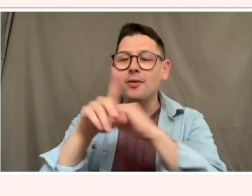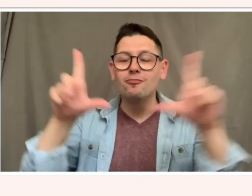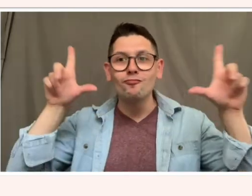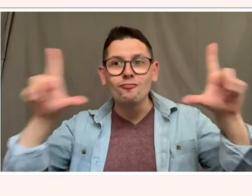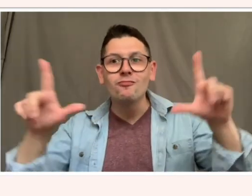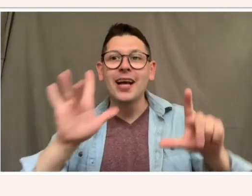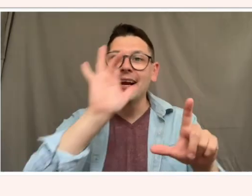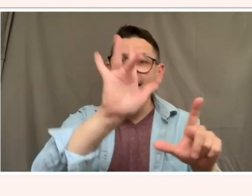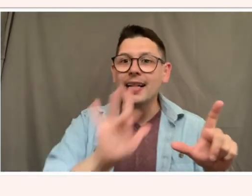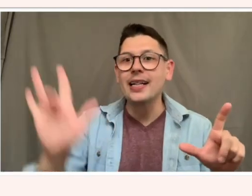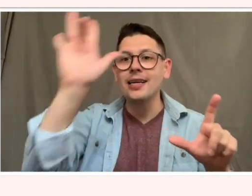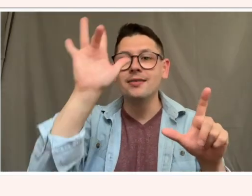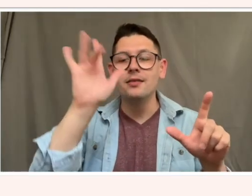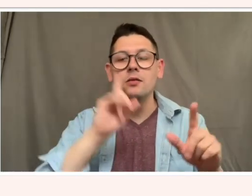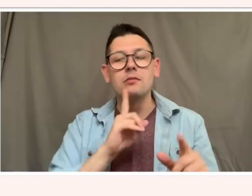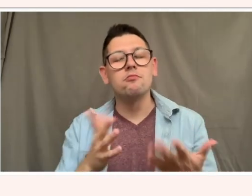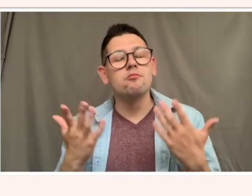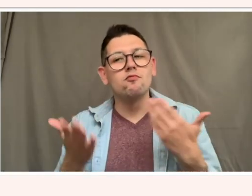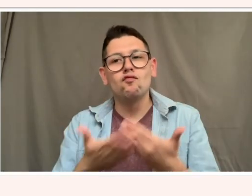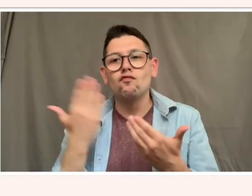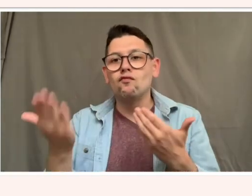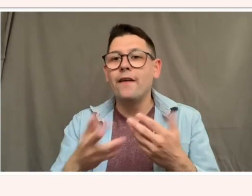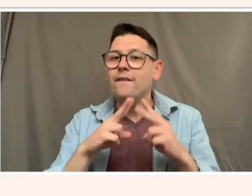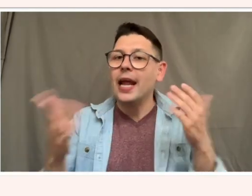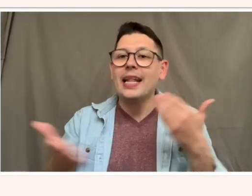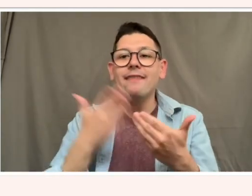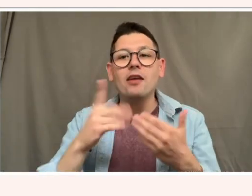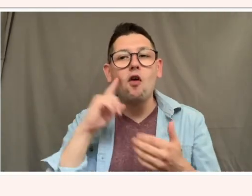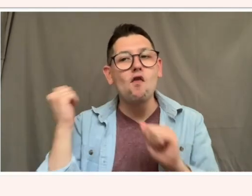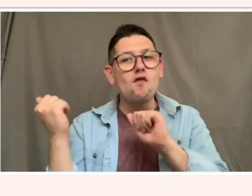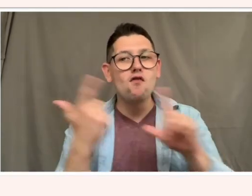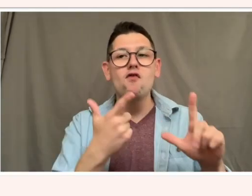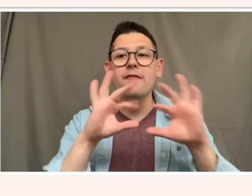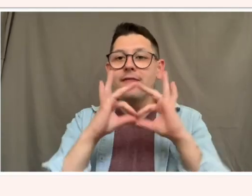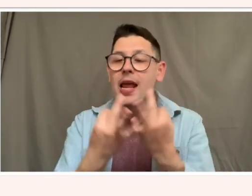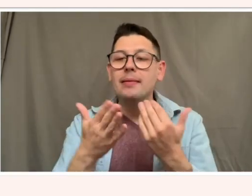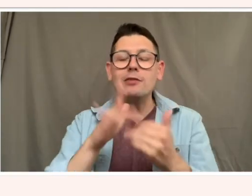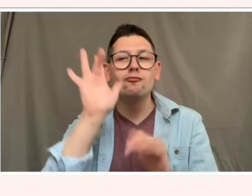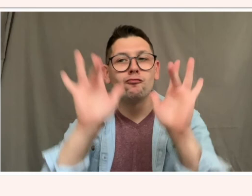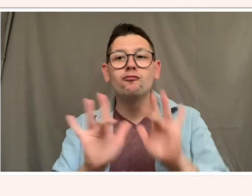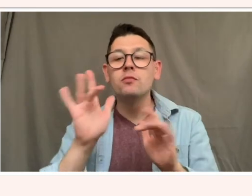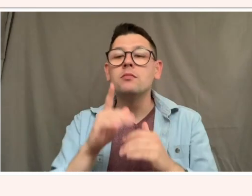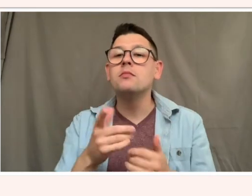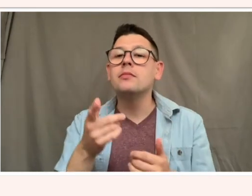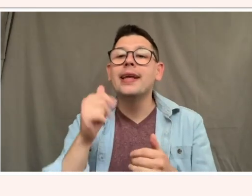So you can see how this is really accessible. You can go full screen and click on different stories and it's easy for